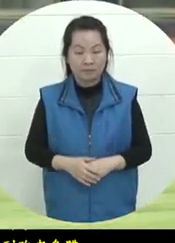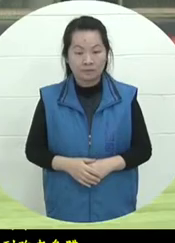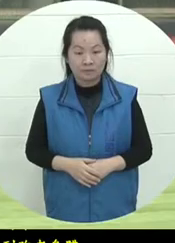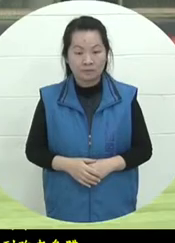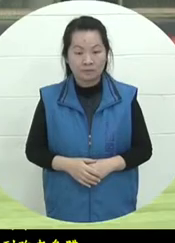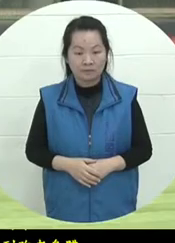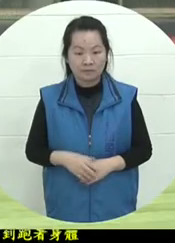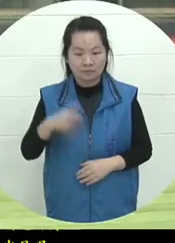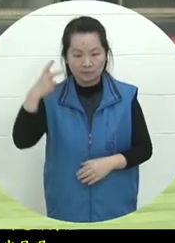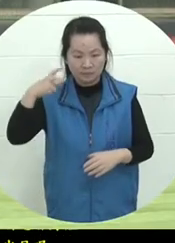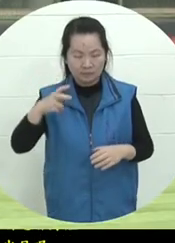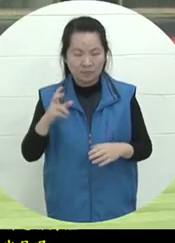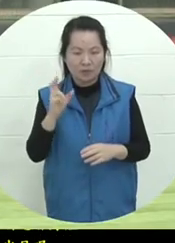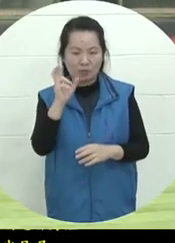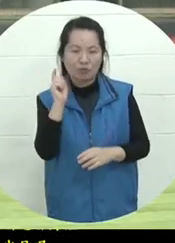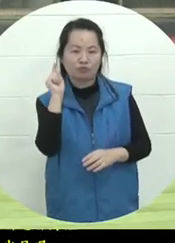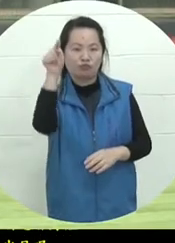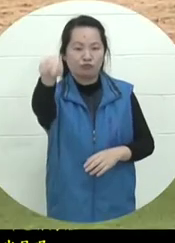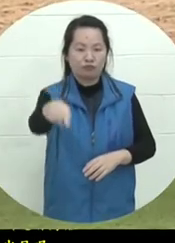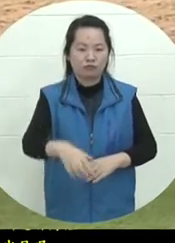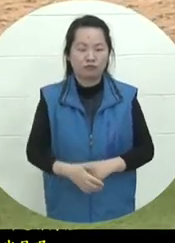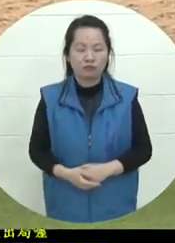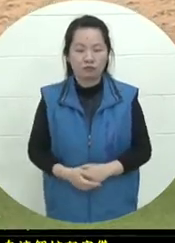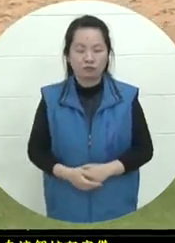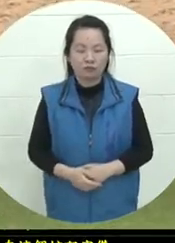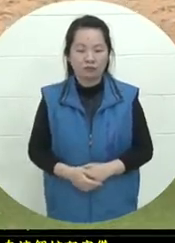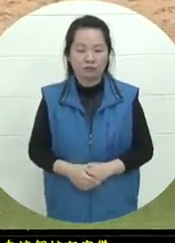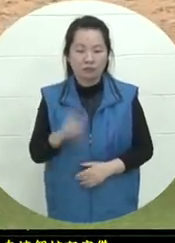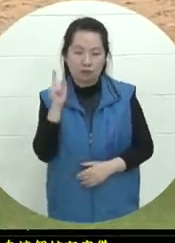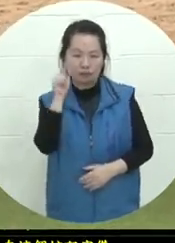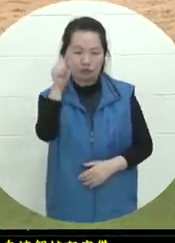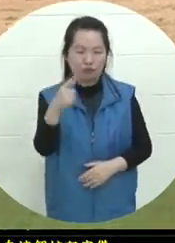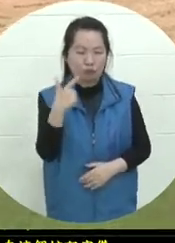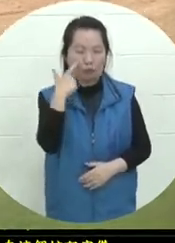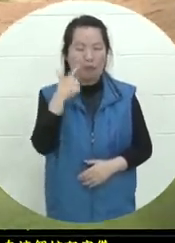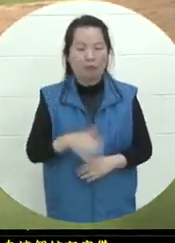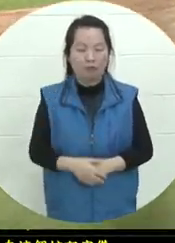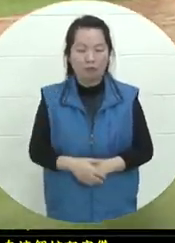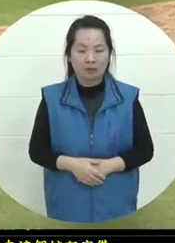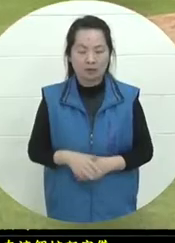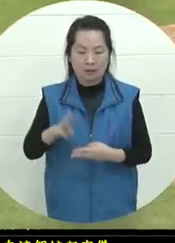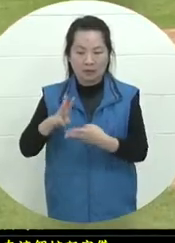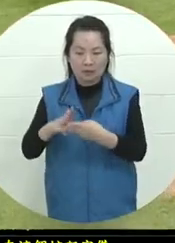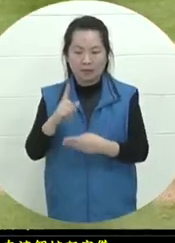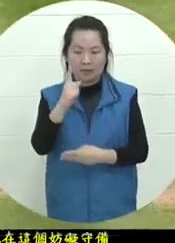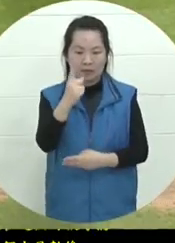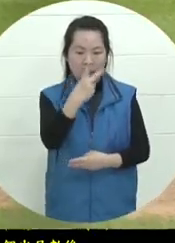a serious headshot of uh, the ball of Gua Di Gua. The catcher here rearranged his protective gear, allowing the runners who were originally at first